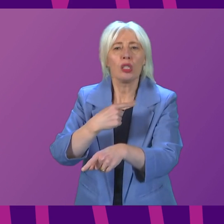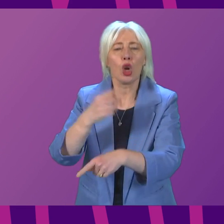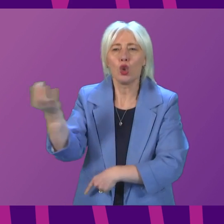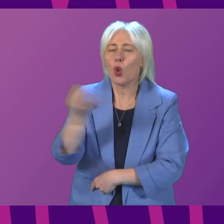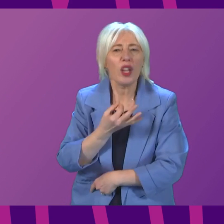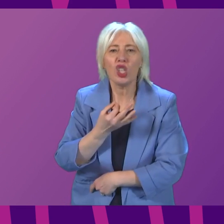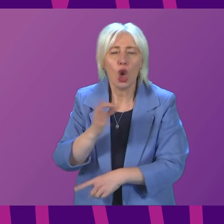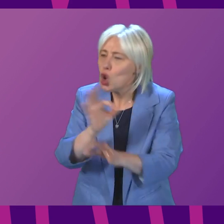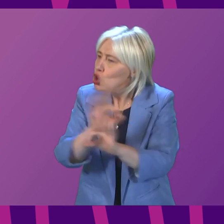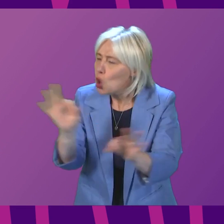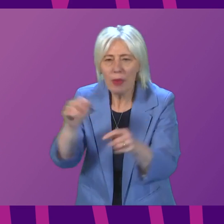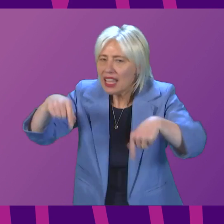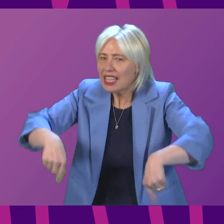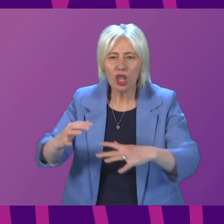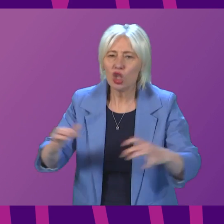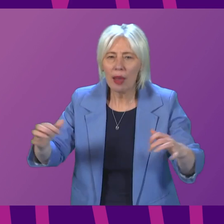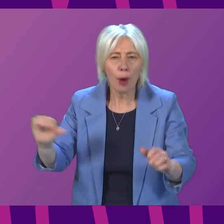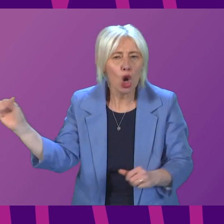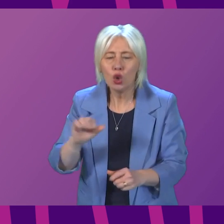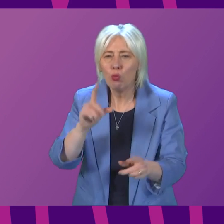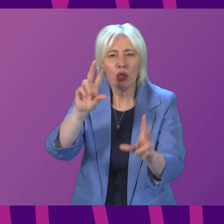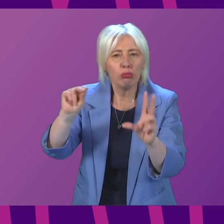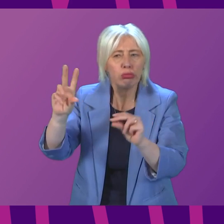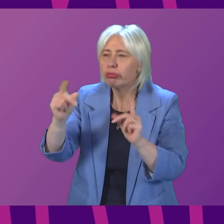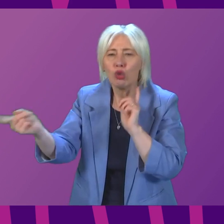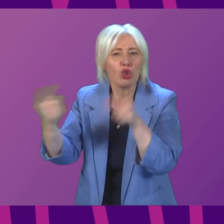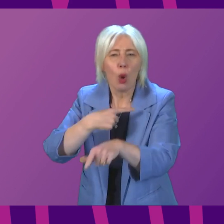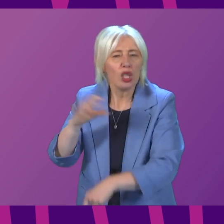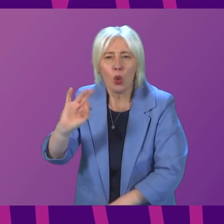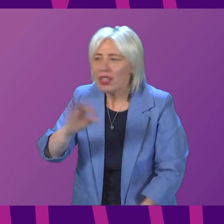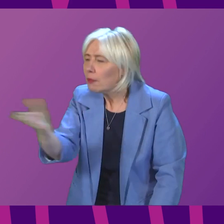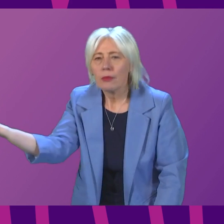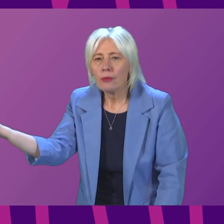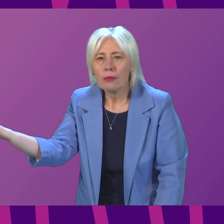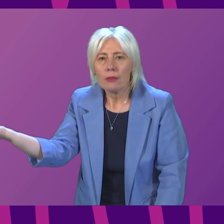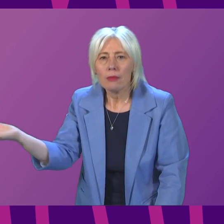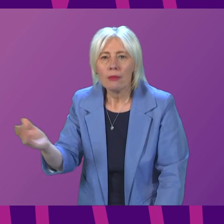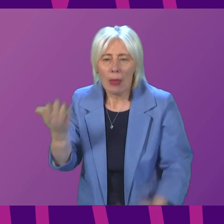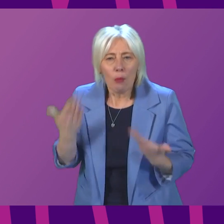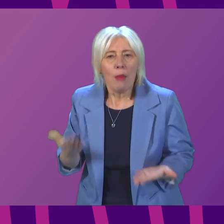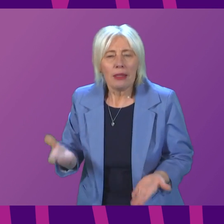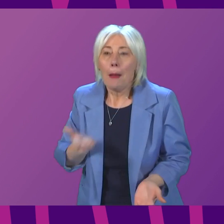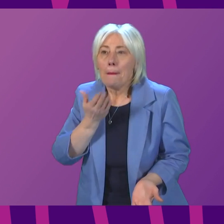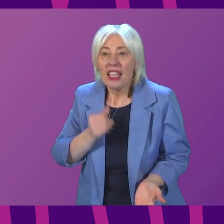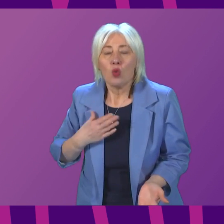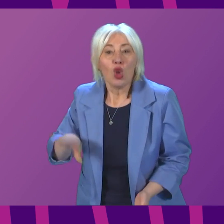No one else in the chamber is responding to the question at this moment, and I am sure that we would all like to hear the answer.